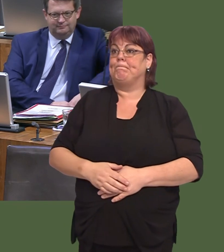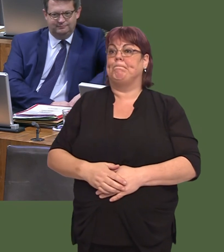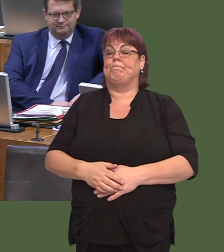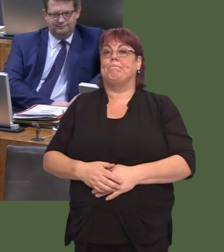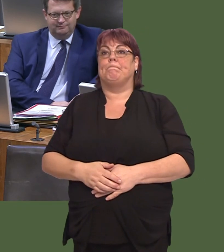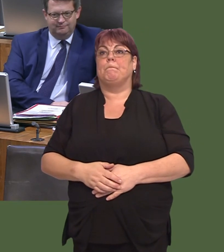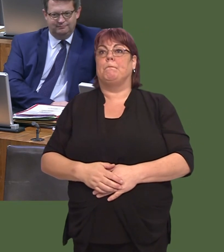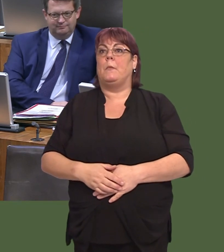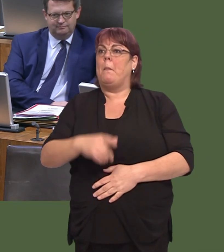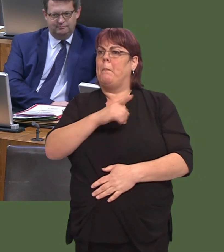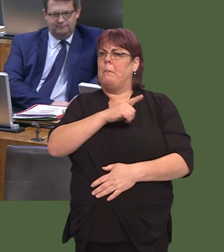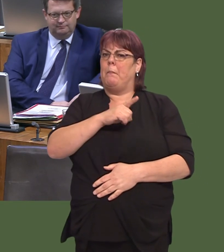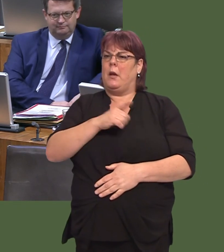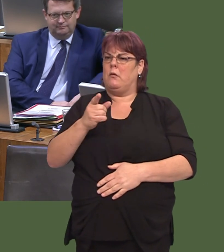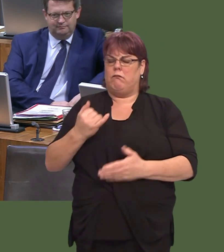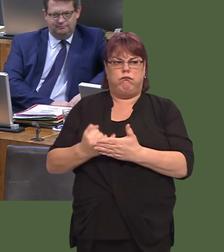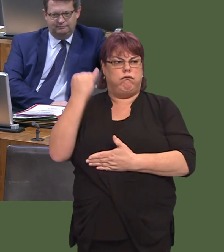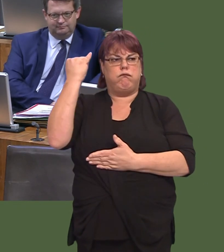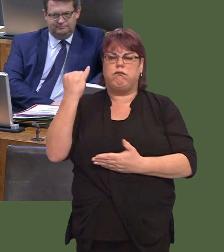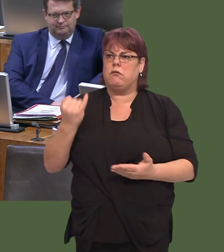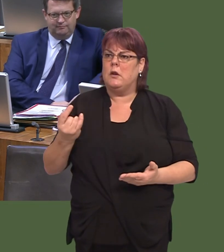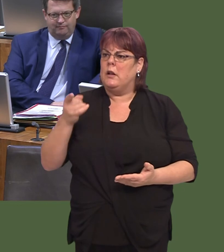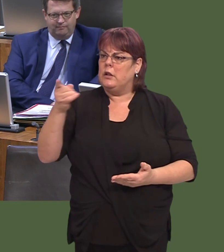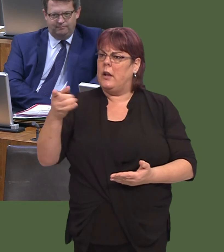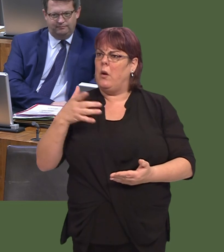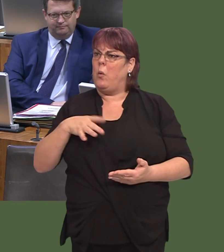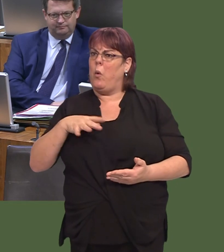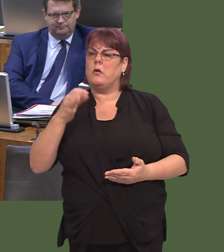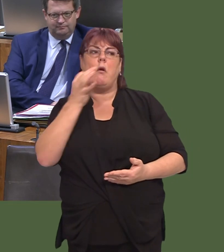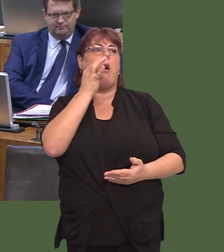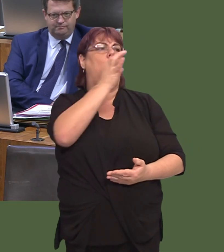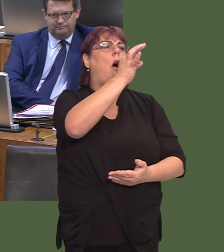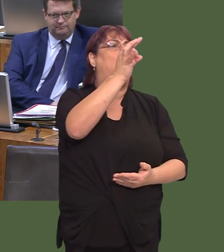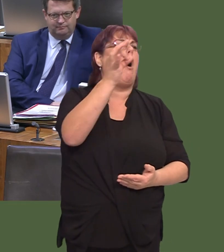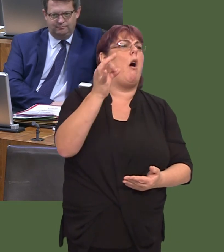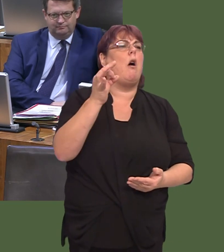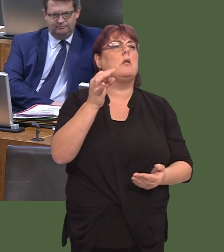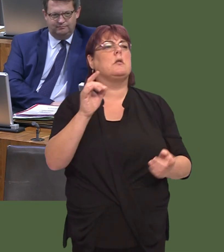because itís absolutely outrageous that somebody should look to create, in effect, a list of